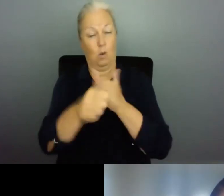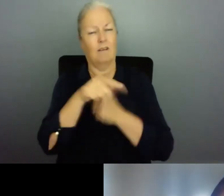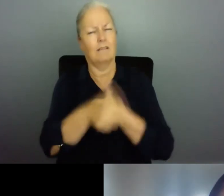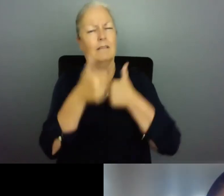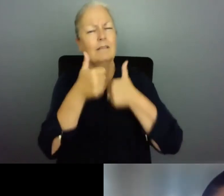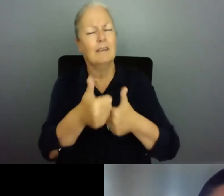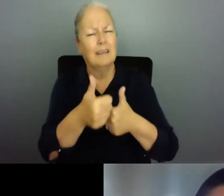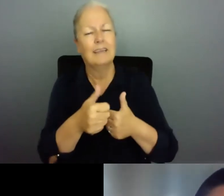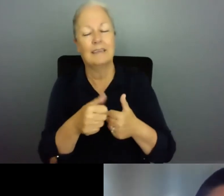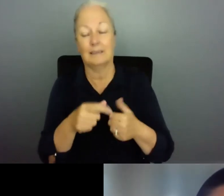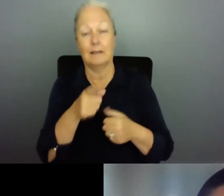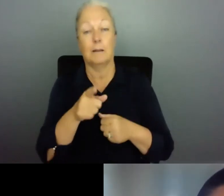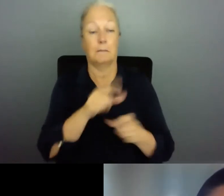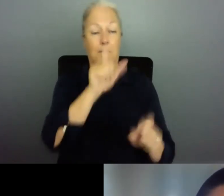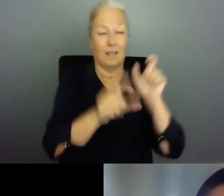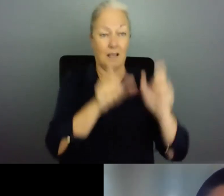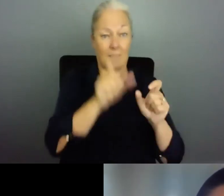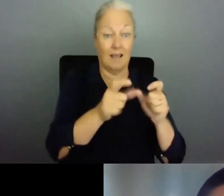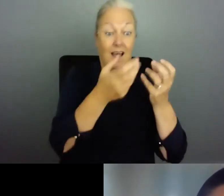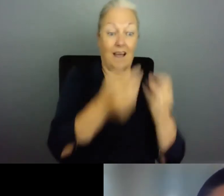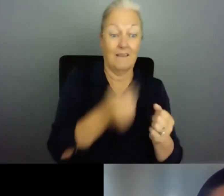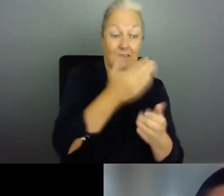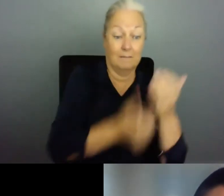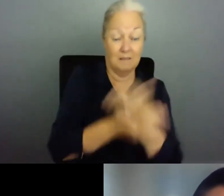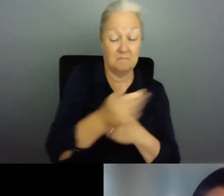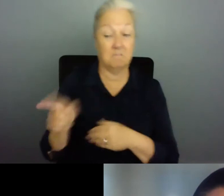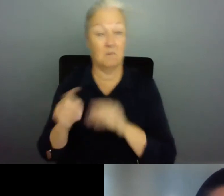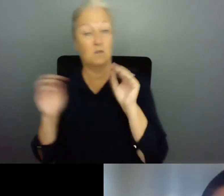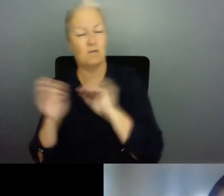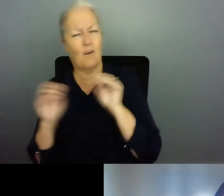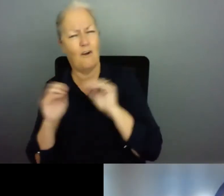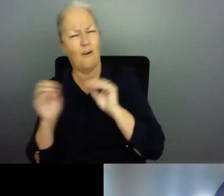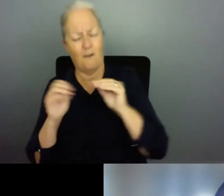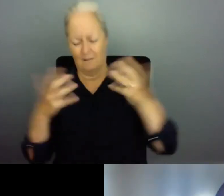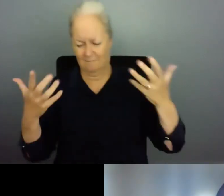between people with and without disabilities really thinking about emotional well-being and